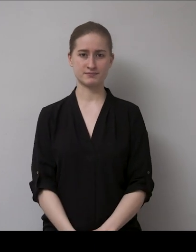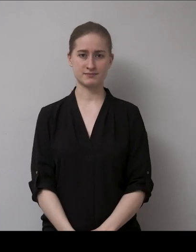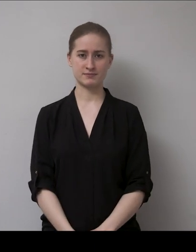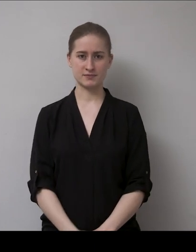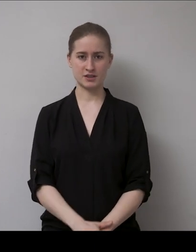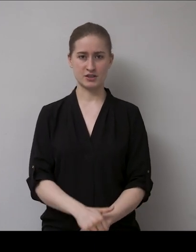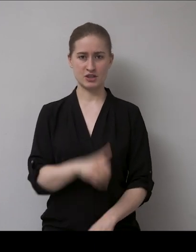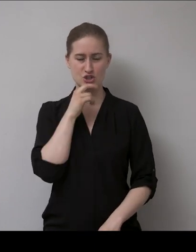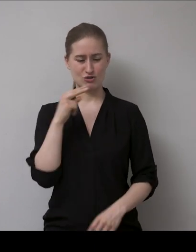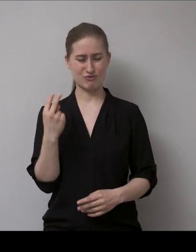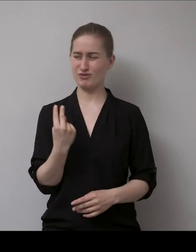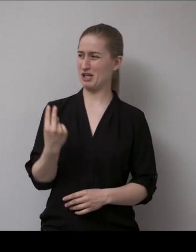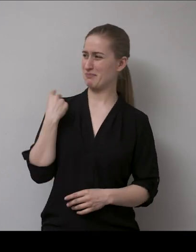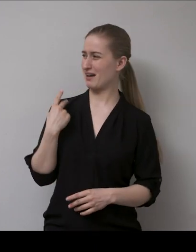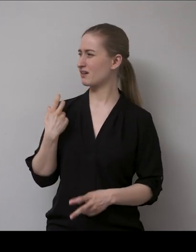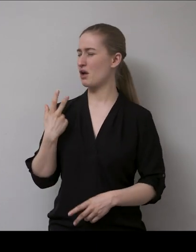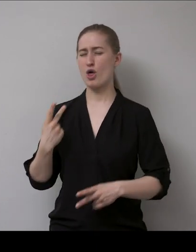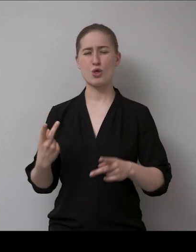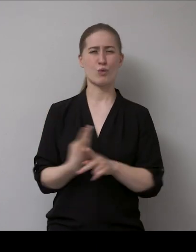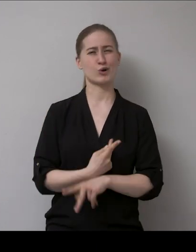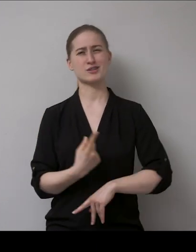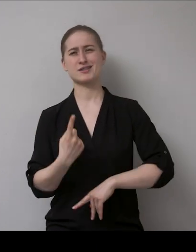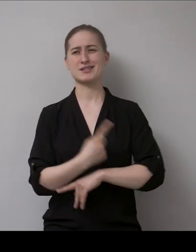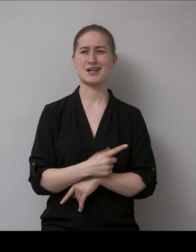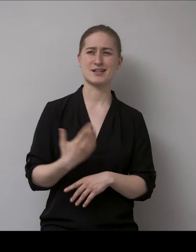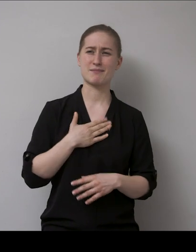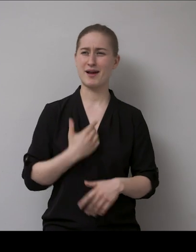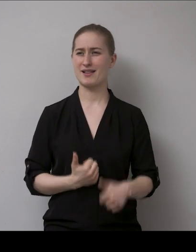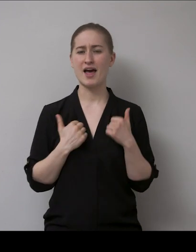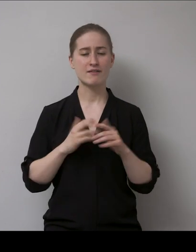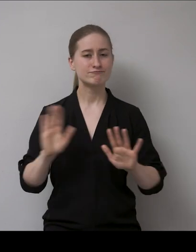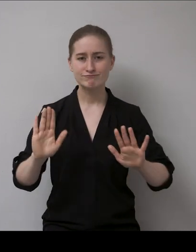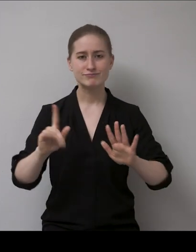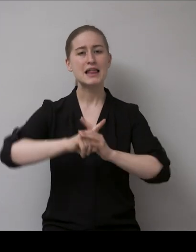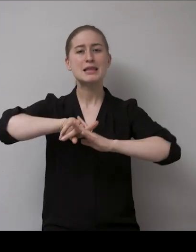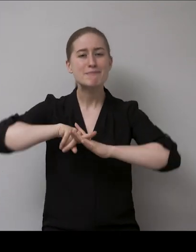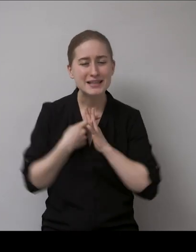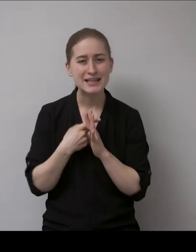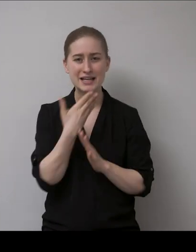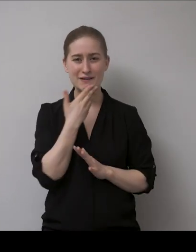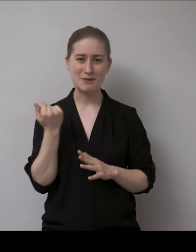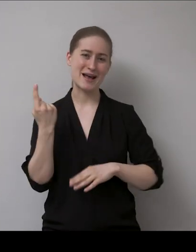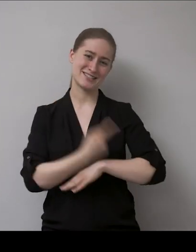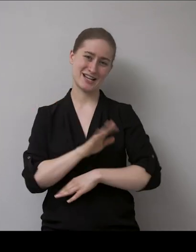Don't look on this time as the worst days of your life, but as the beginning of the best days of your life.